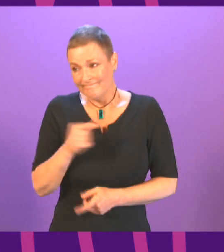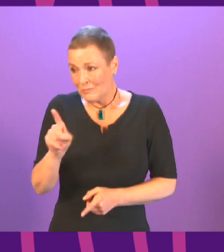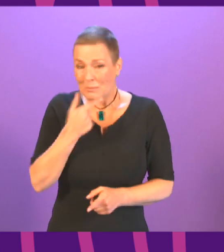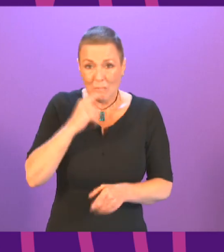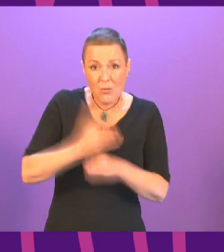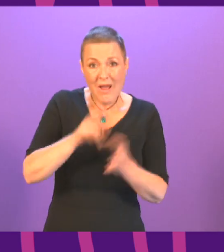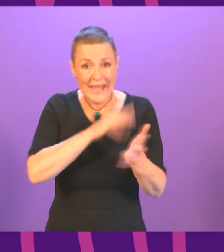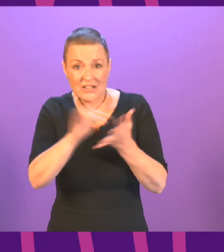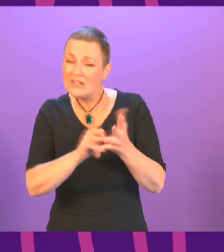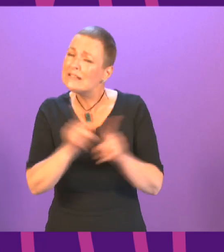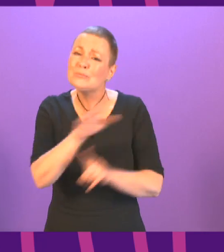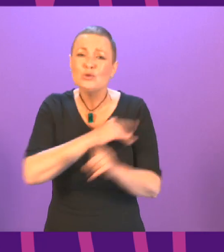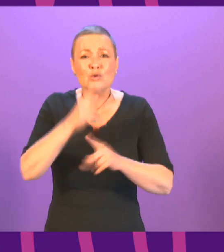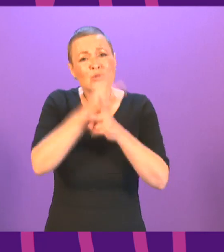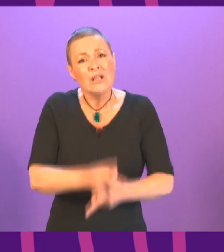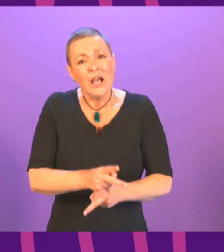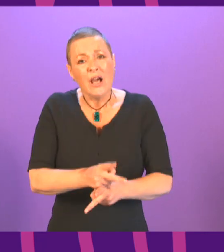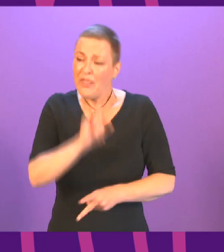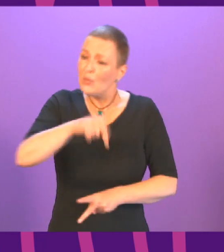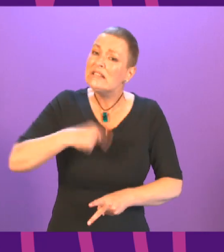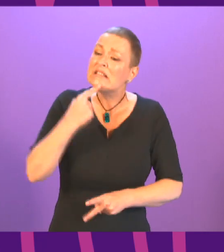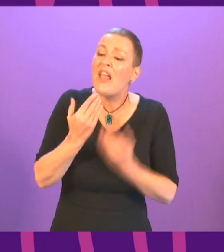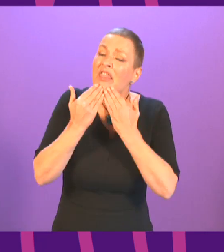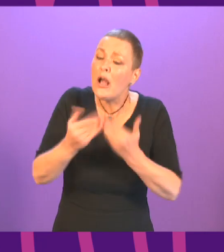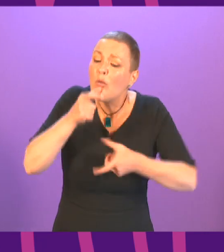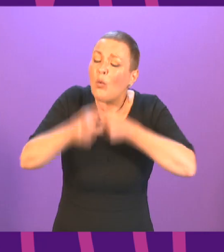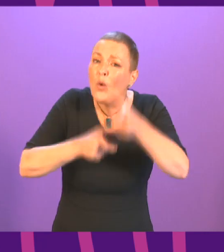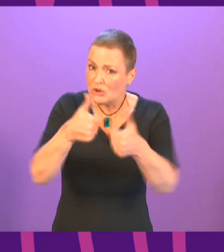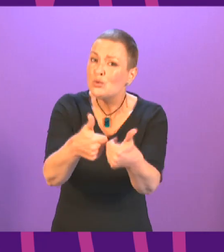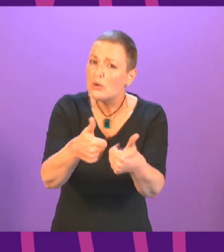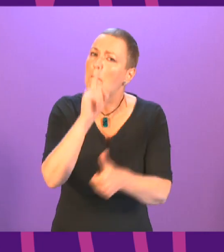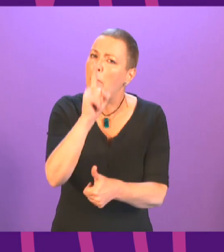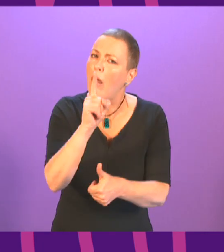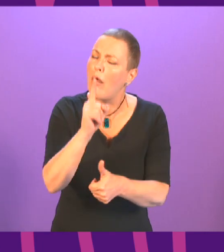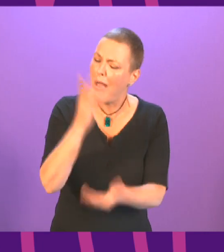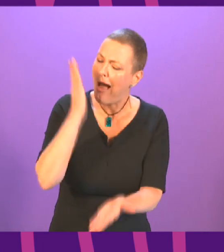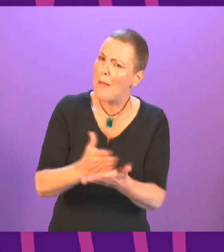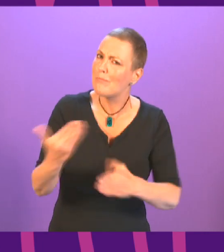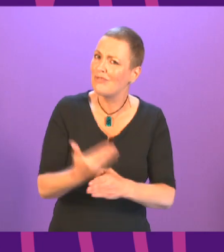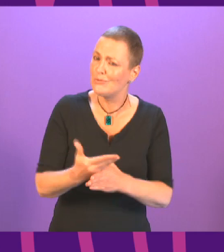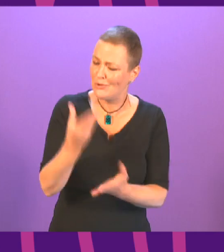and we intend that that debt of gratitude will be repaid not just in words, but in practice, too.